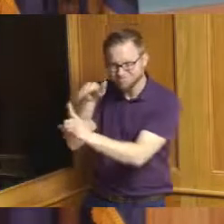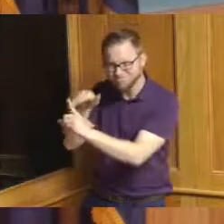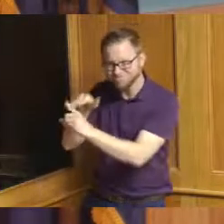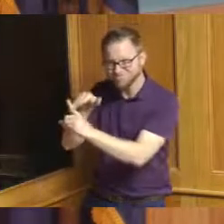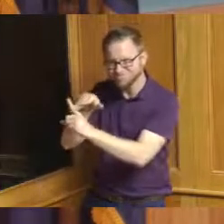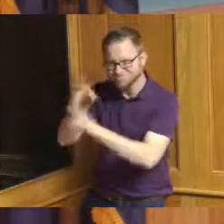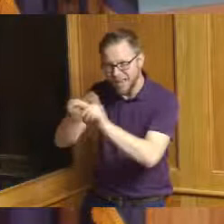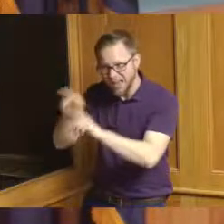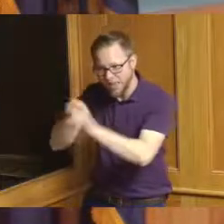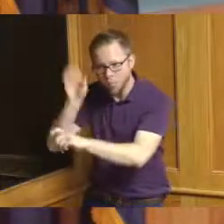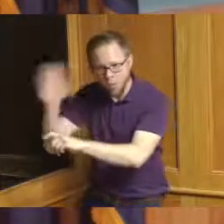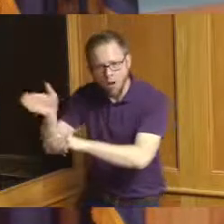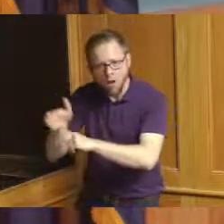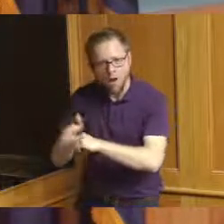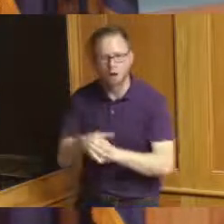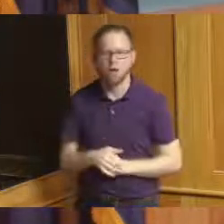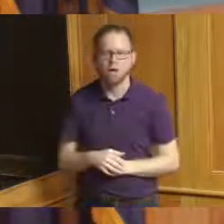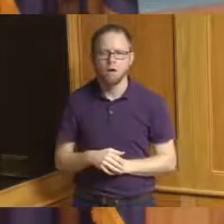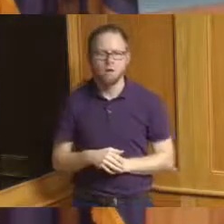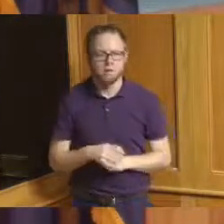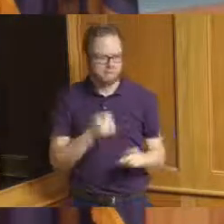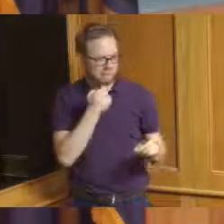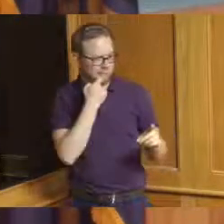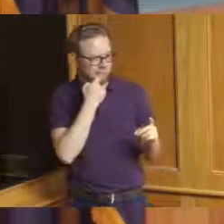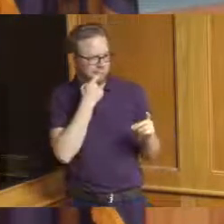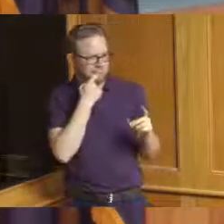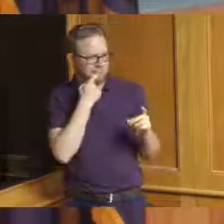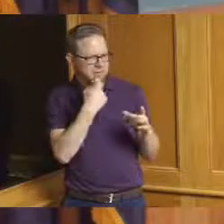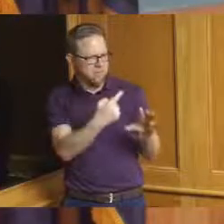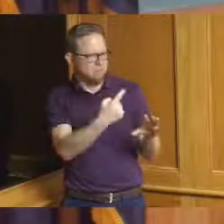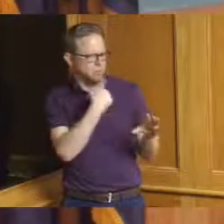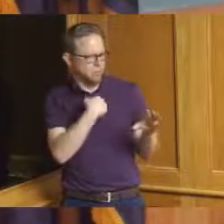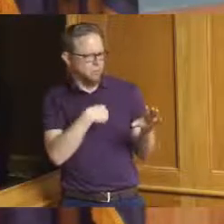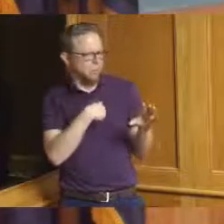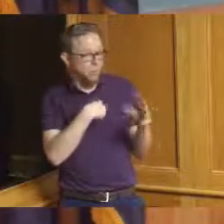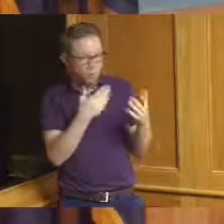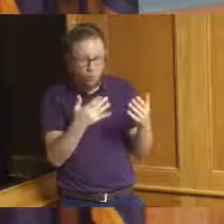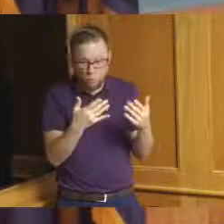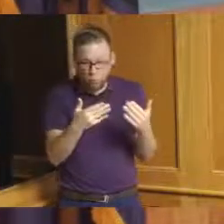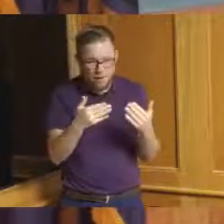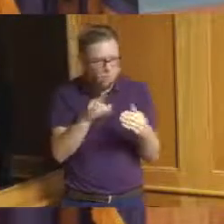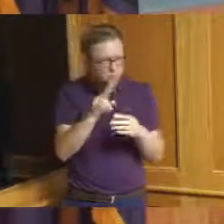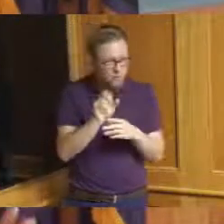and then we were just told we're waiting on the u.s treasury regarding hazard pay we got to which